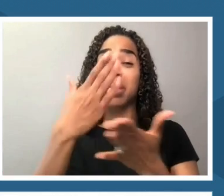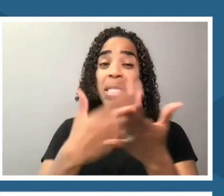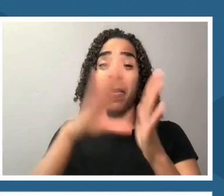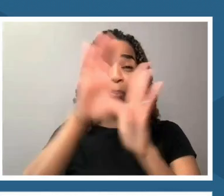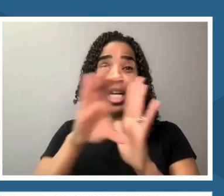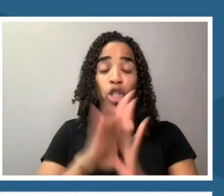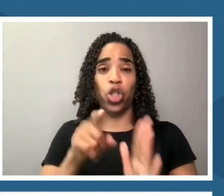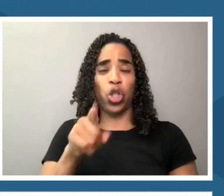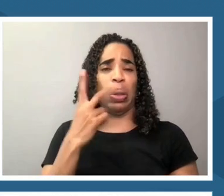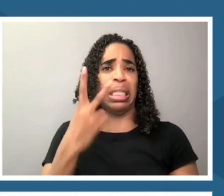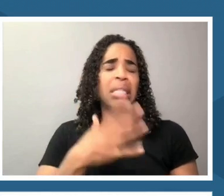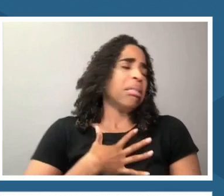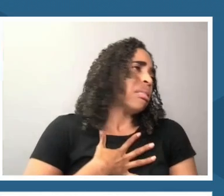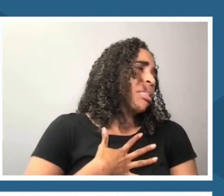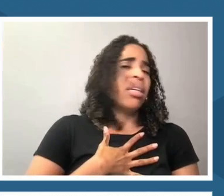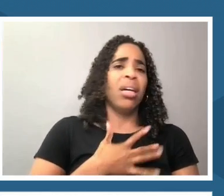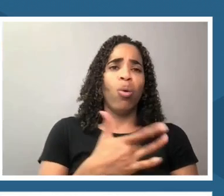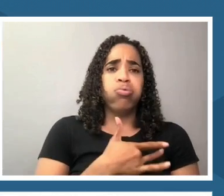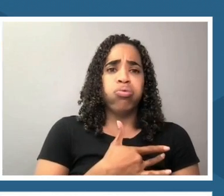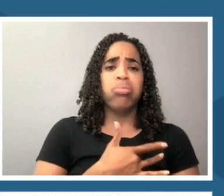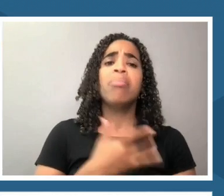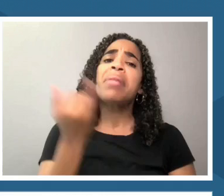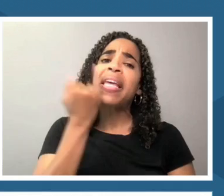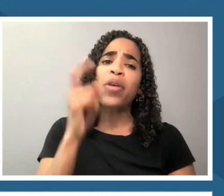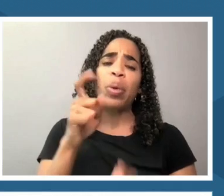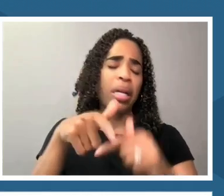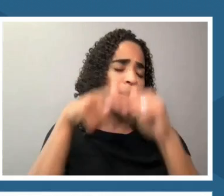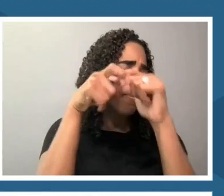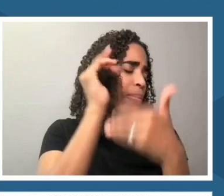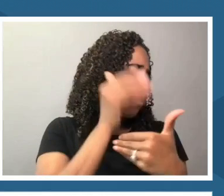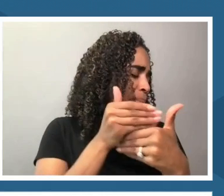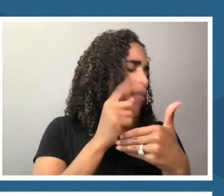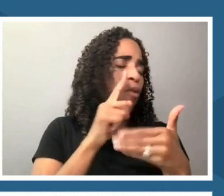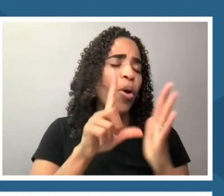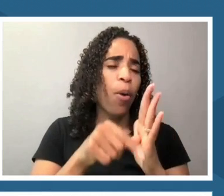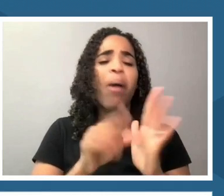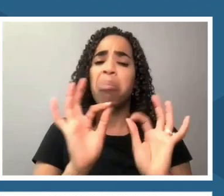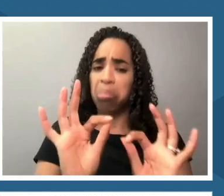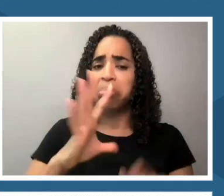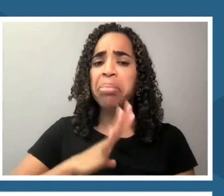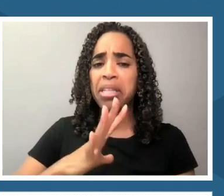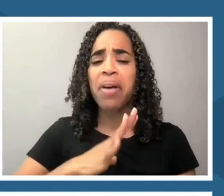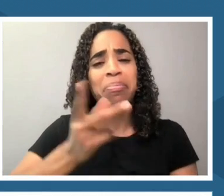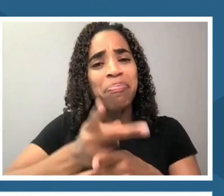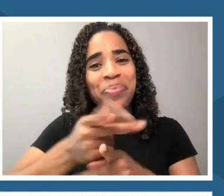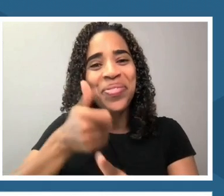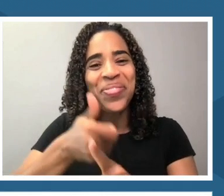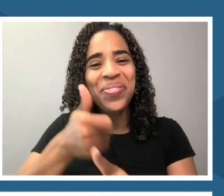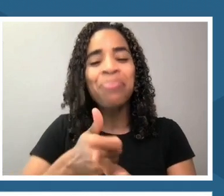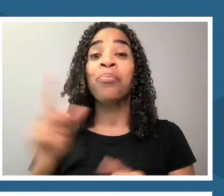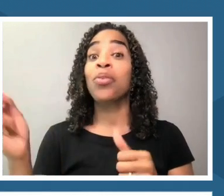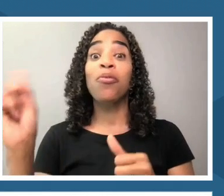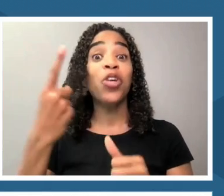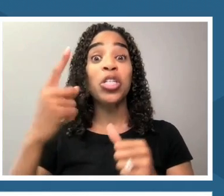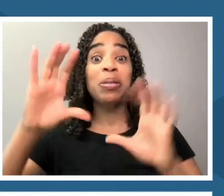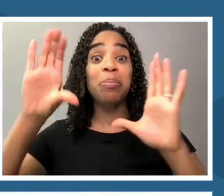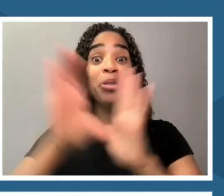step away if needed so with all that being said and done let's look at our first object if we go to the next slide please